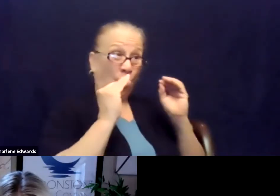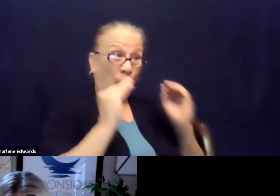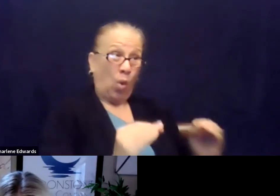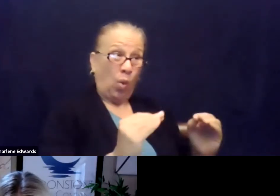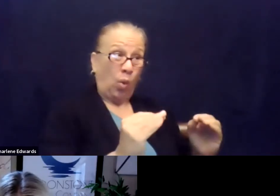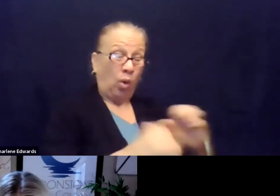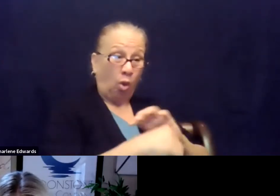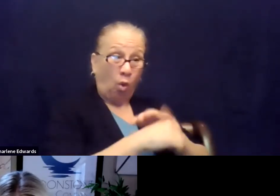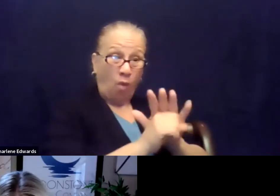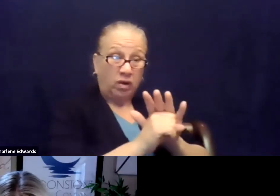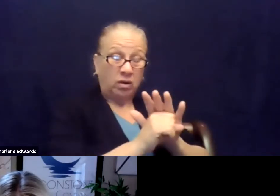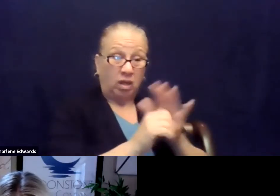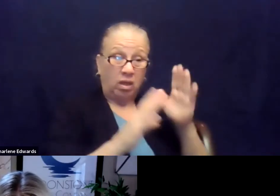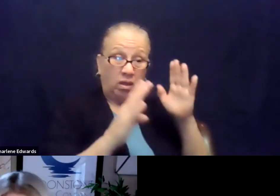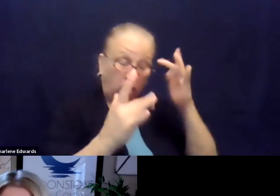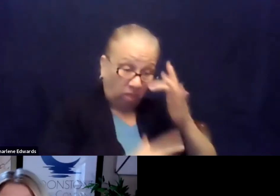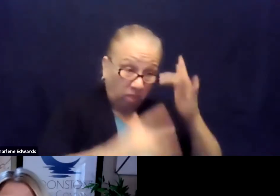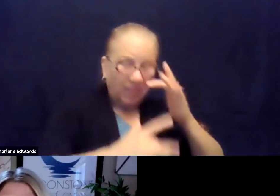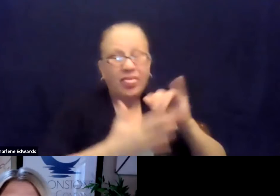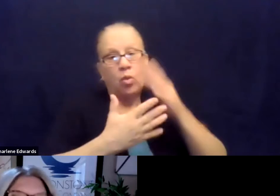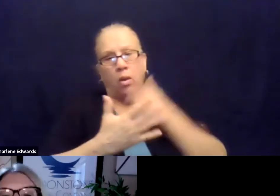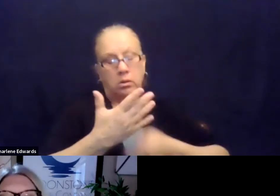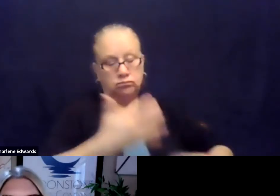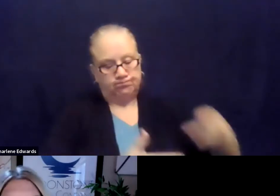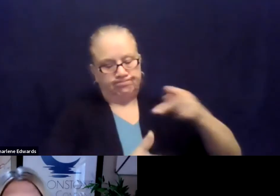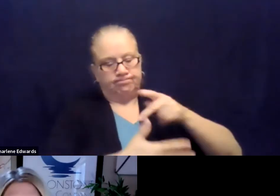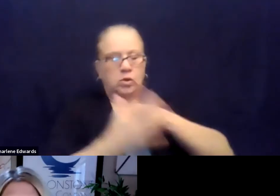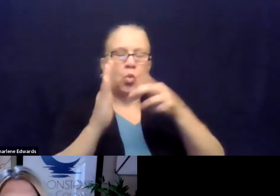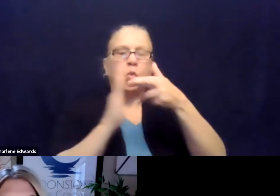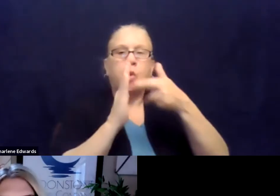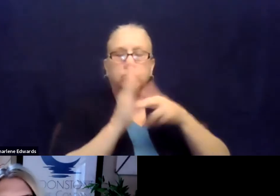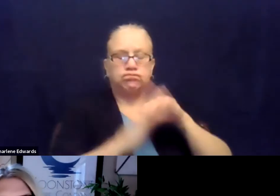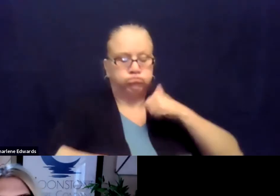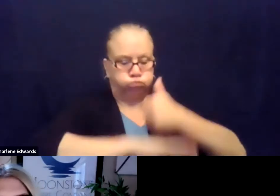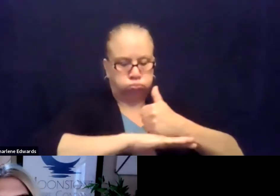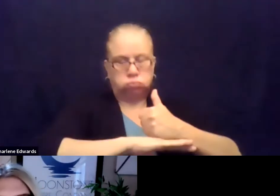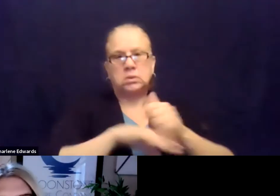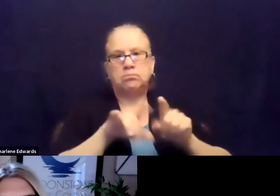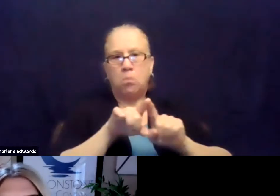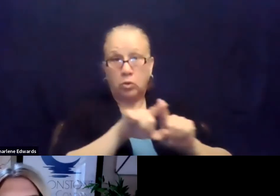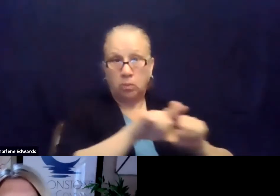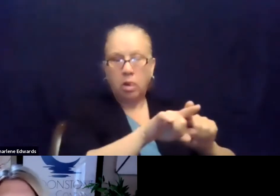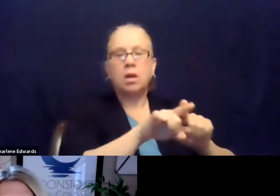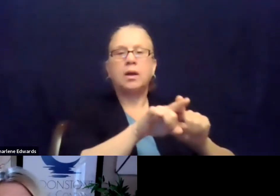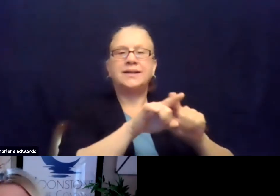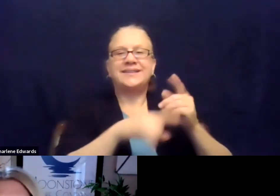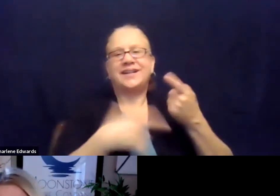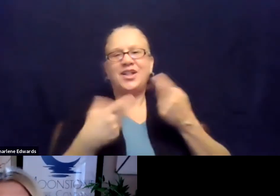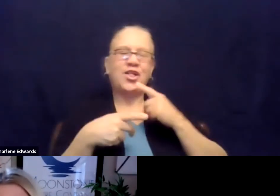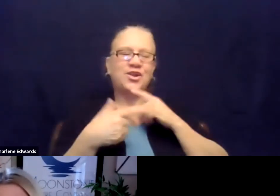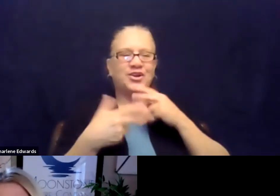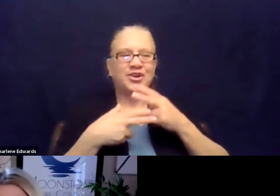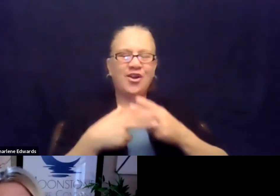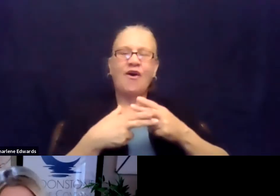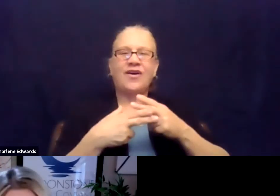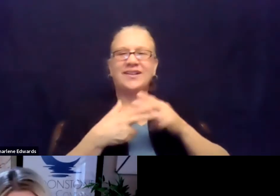That's why we have multiple protocols. This has always been a layered Swiss cheese effect. Each